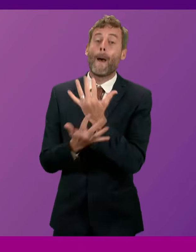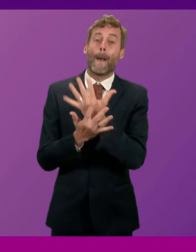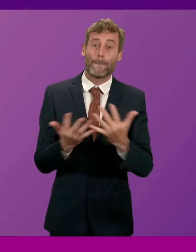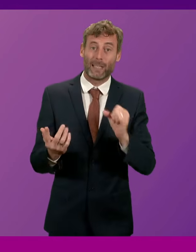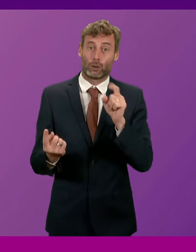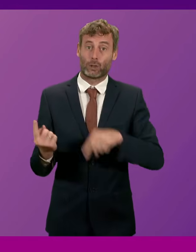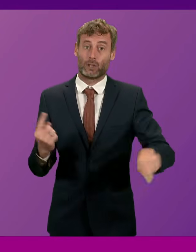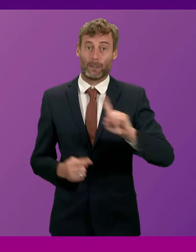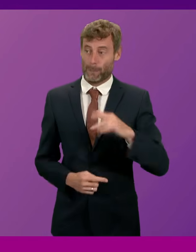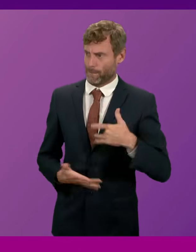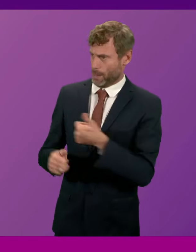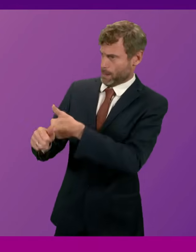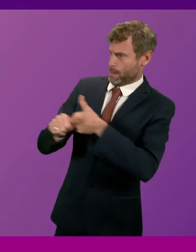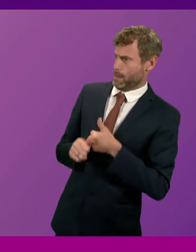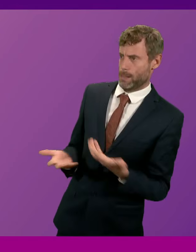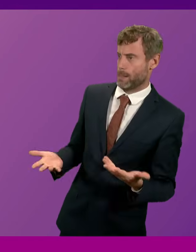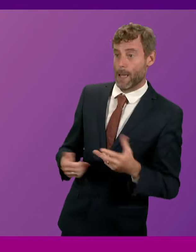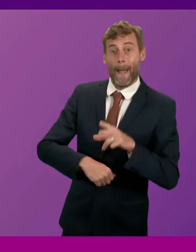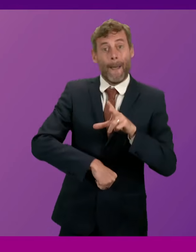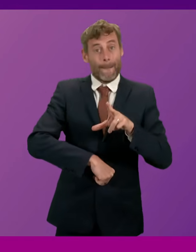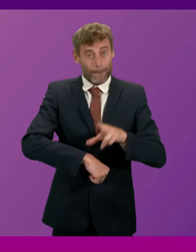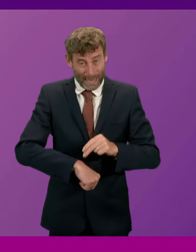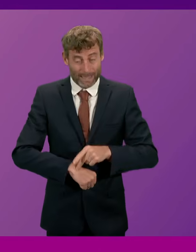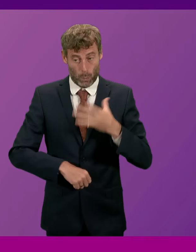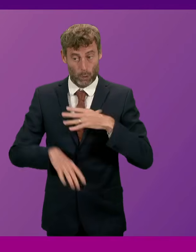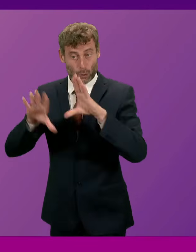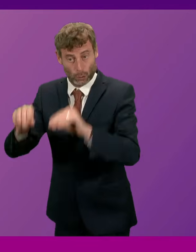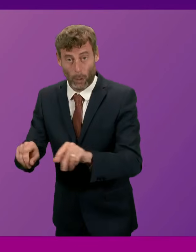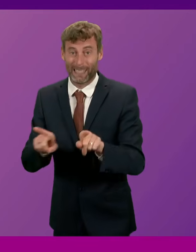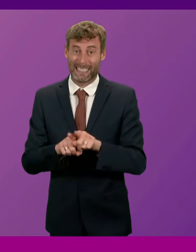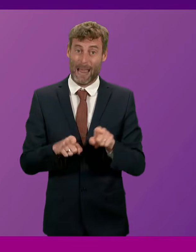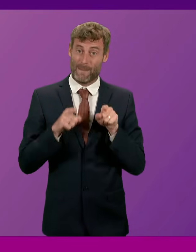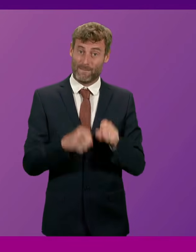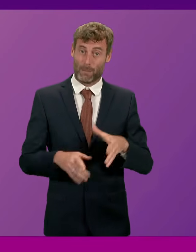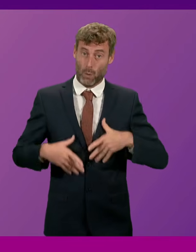Police want action just as much as victims, but the truth is that they are just another